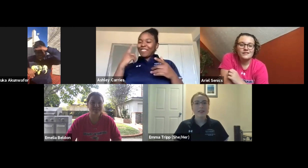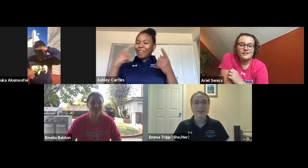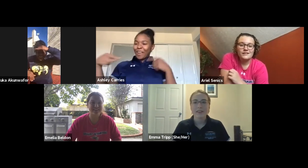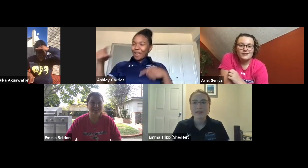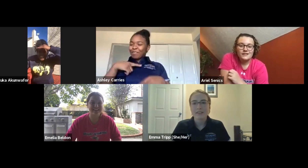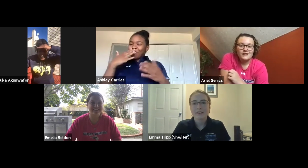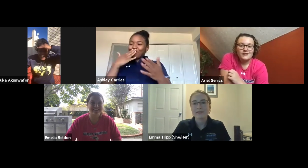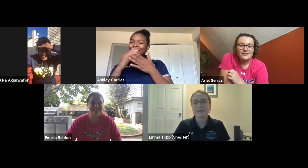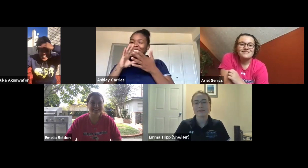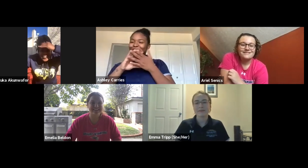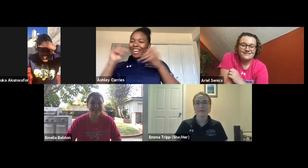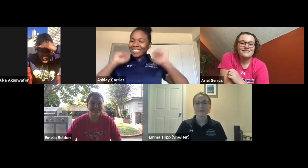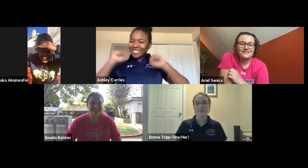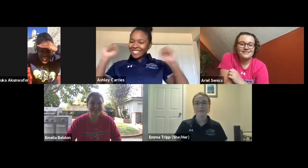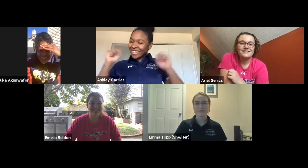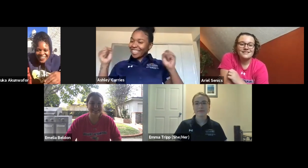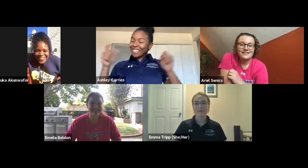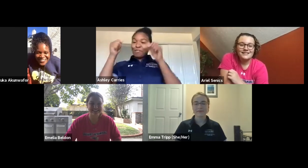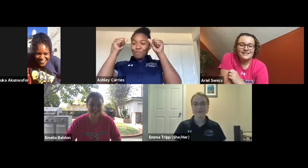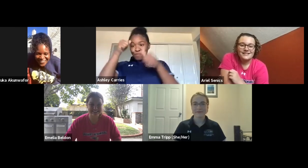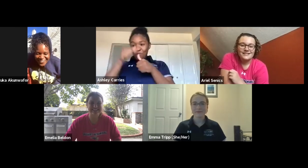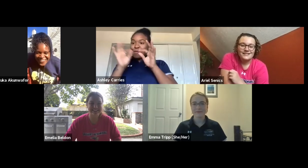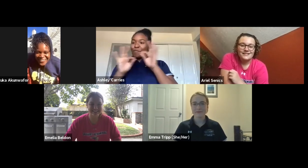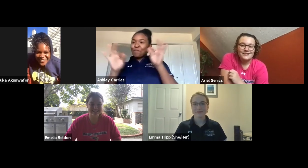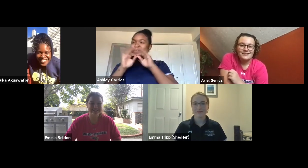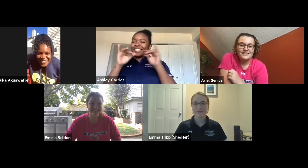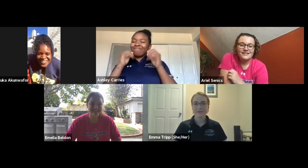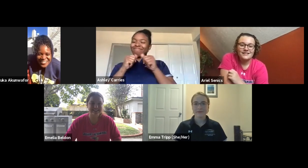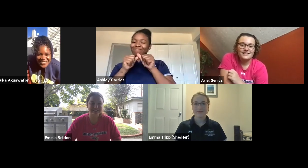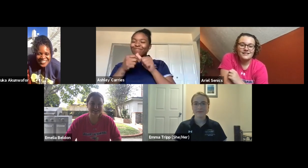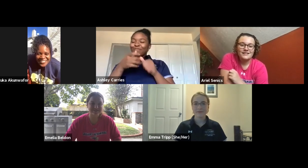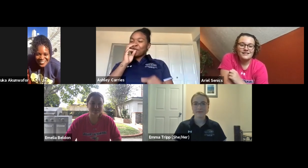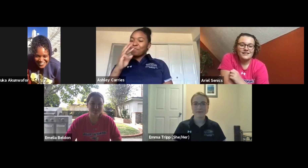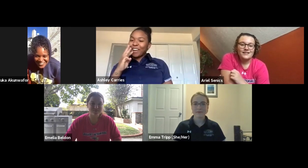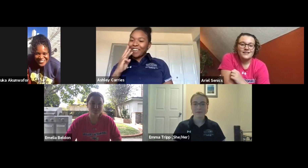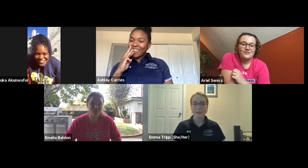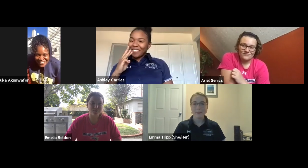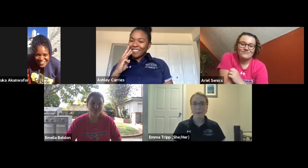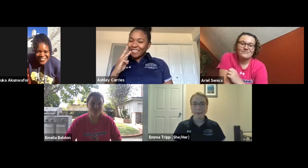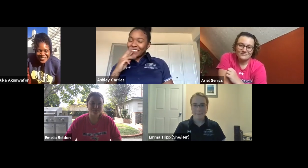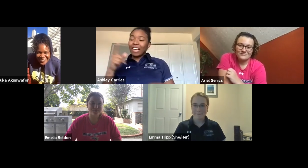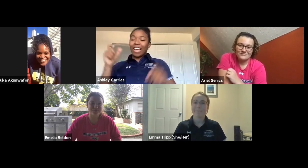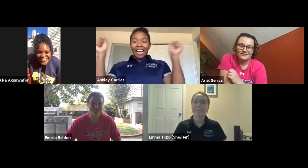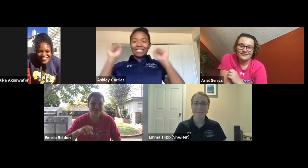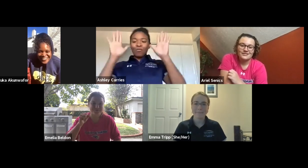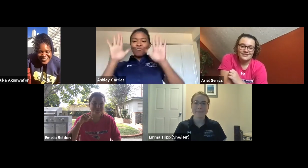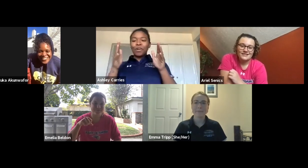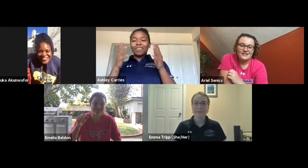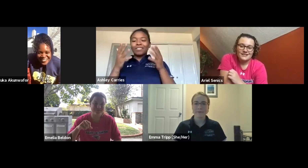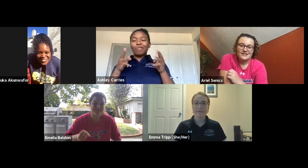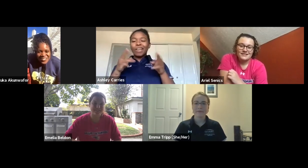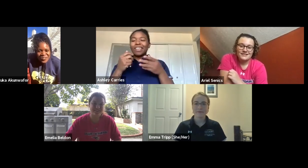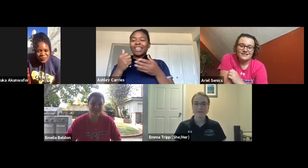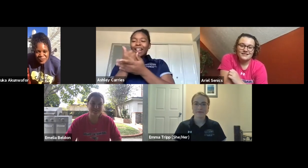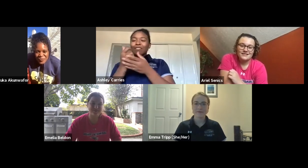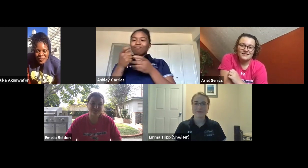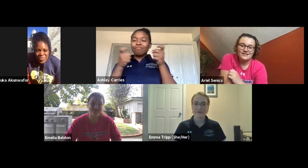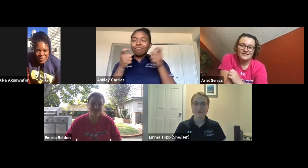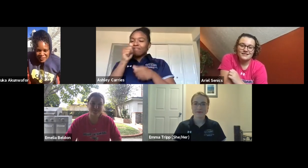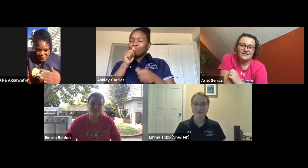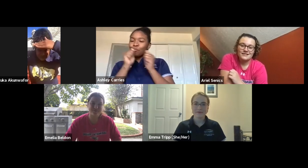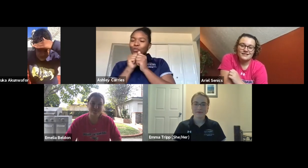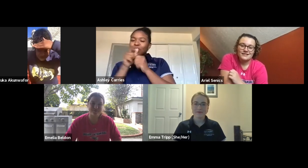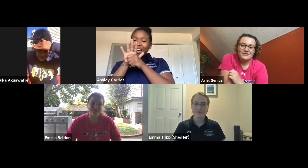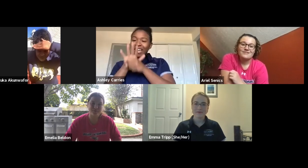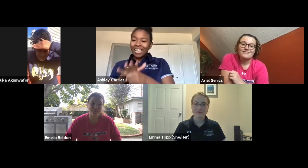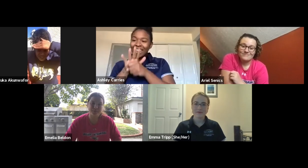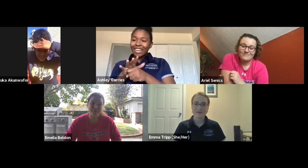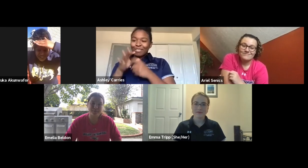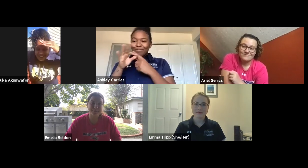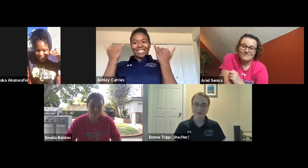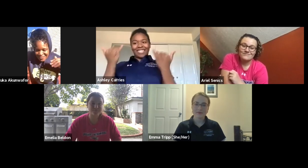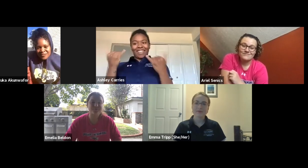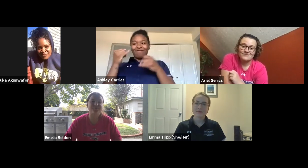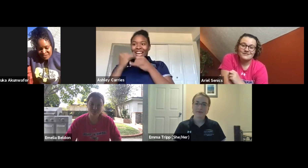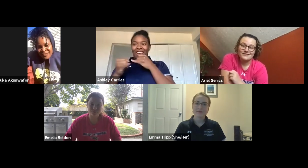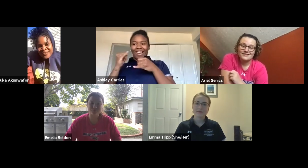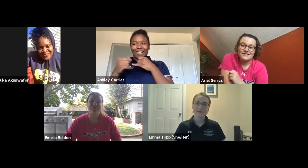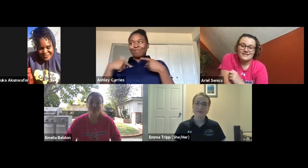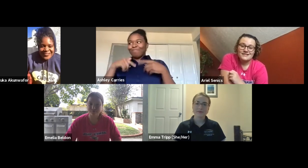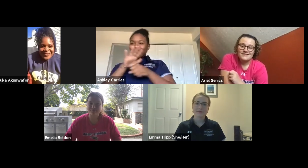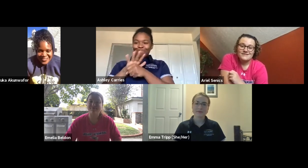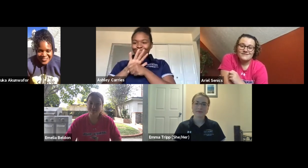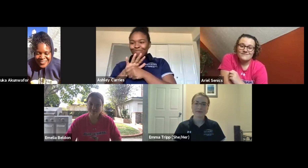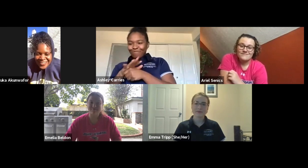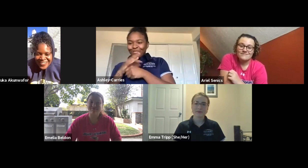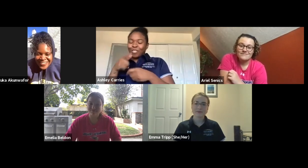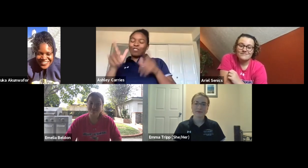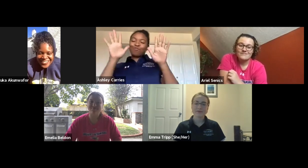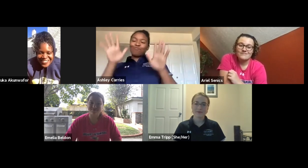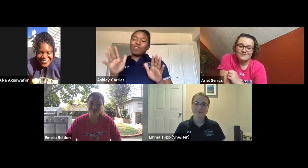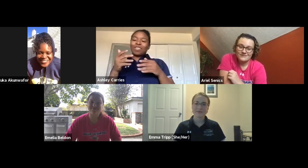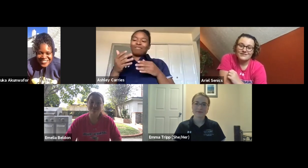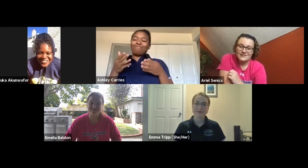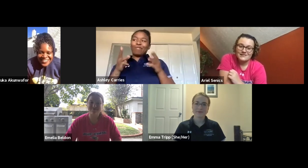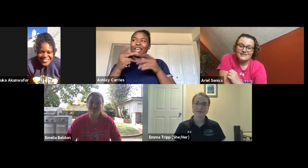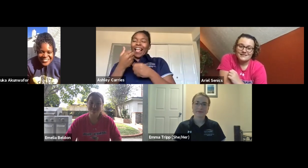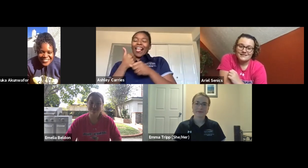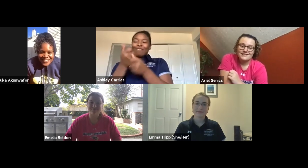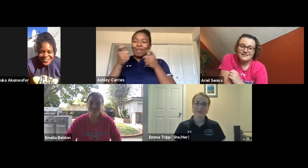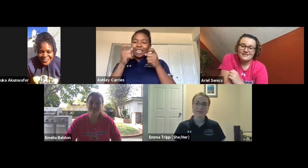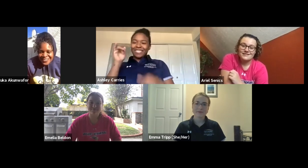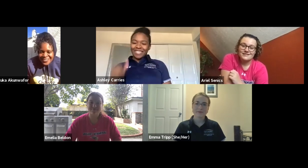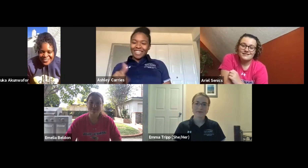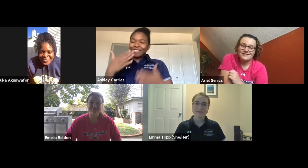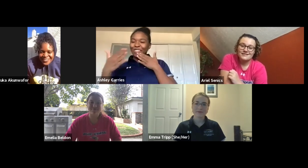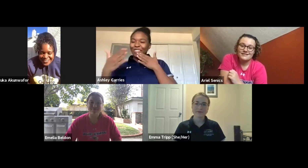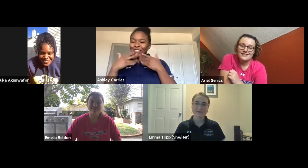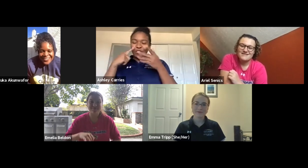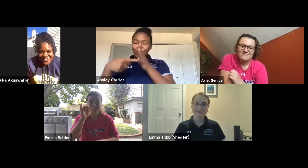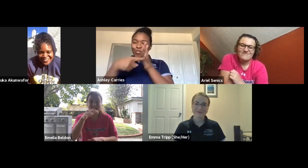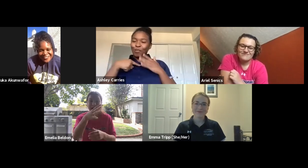>Thank you for coming and showing us this exercise. Remember that it’s important to drink water. Exercise is a great way to manage your stress. Especially during finals when everyone is stressed. That’s a great way to manage stress. So thank you so much for showing us this.